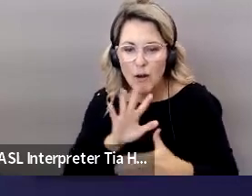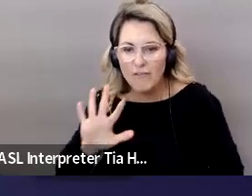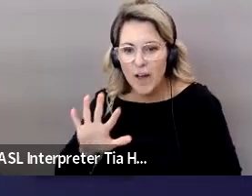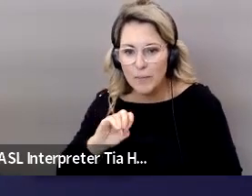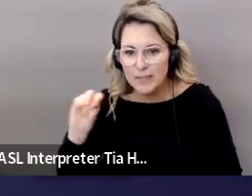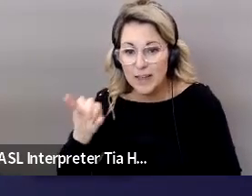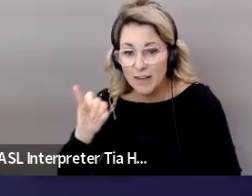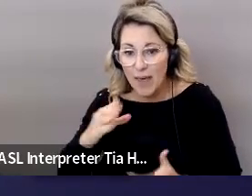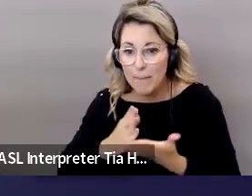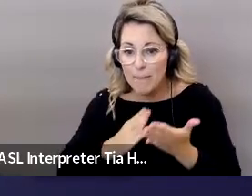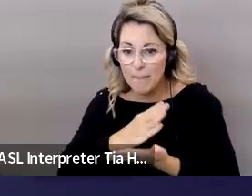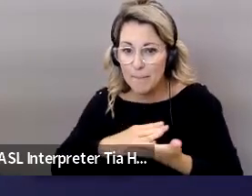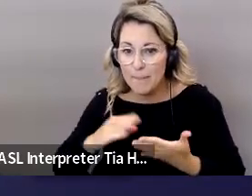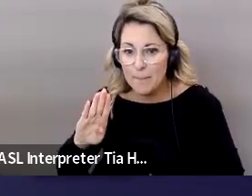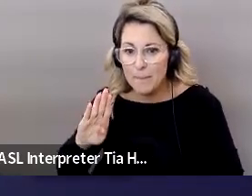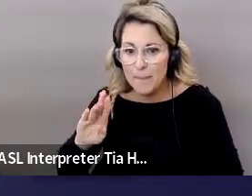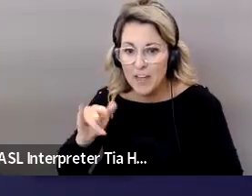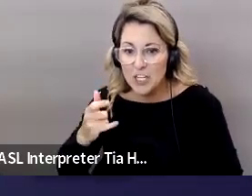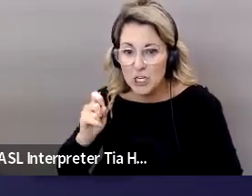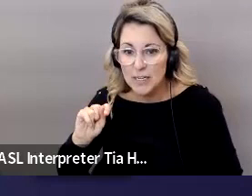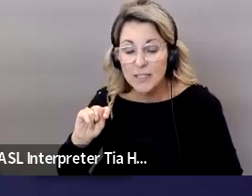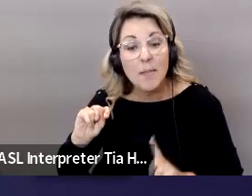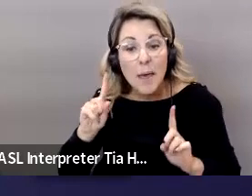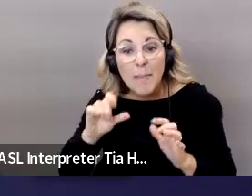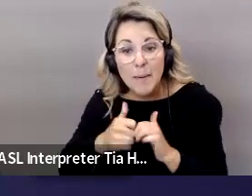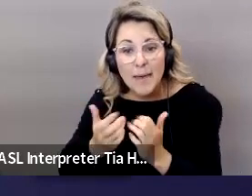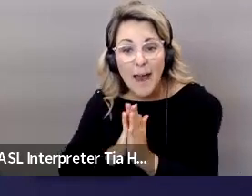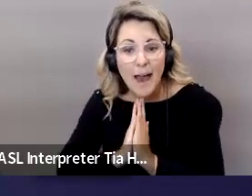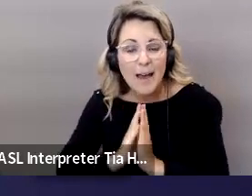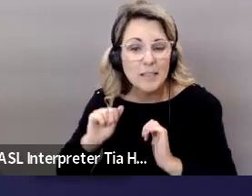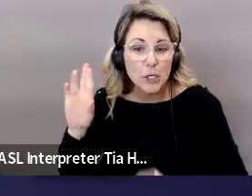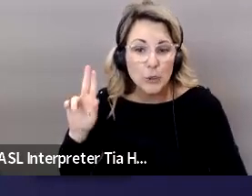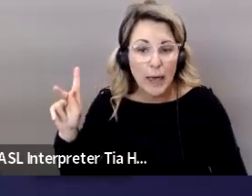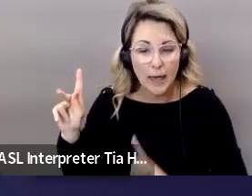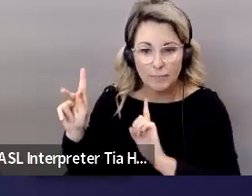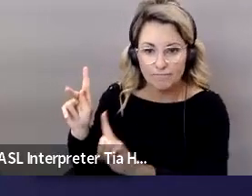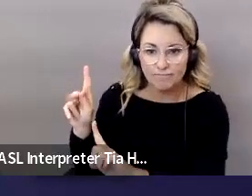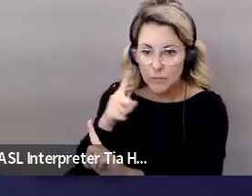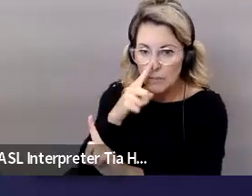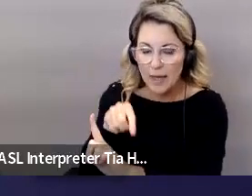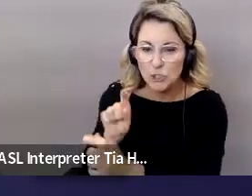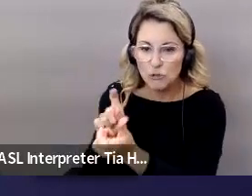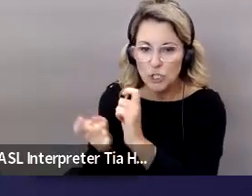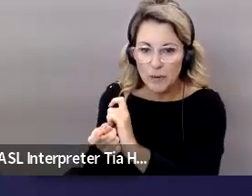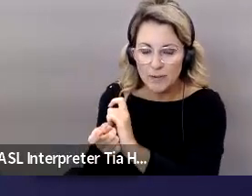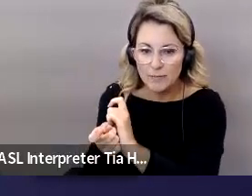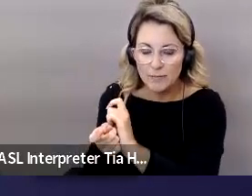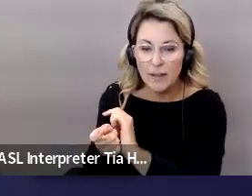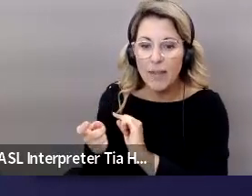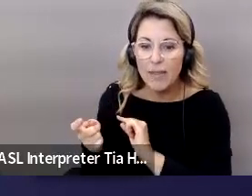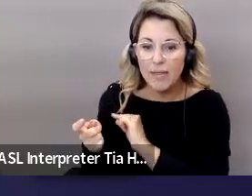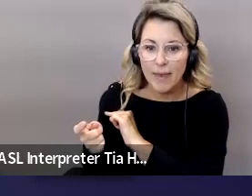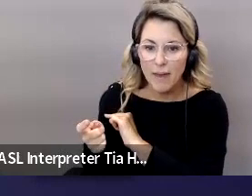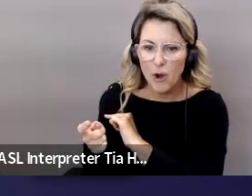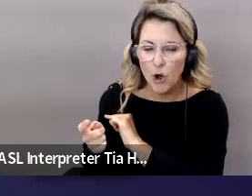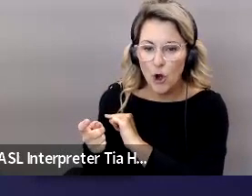They might allow UK, for example, to release, to make an adjustment in a person's load or